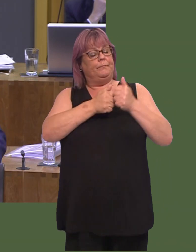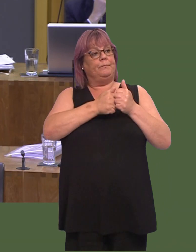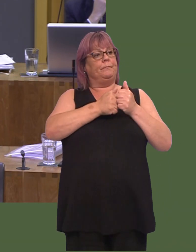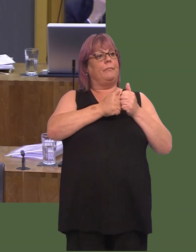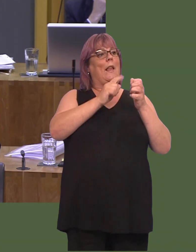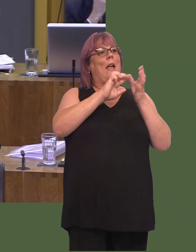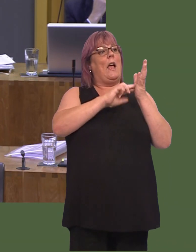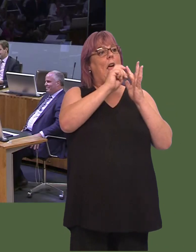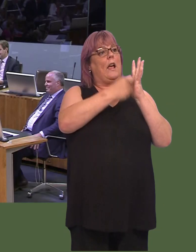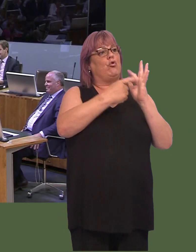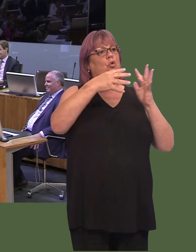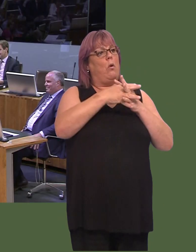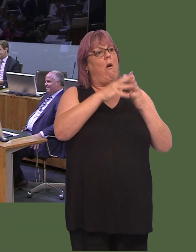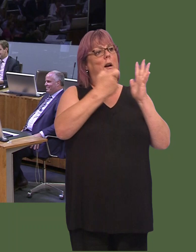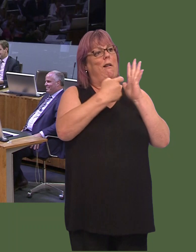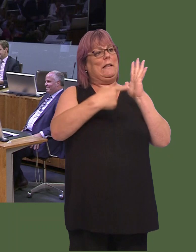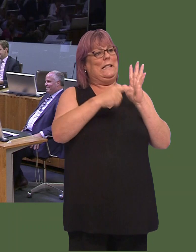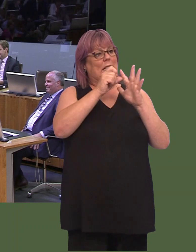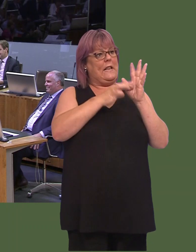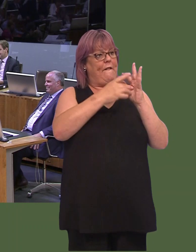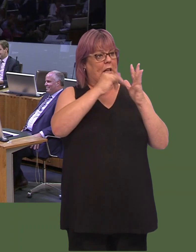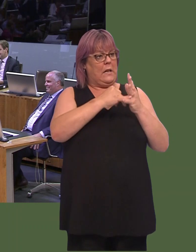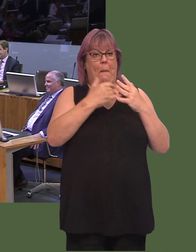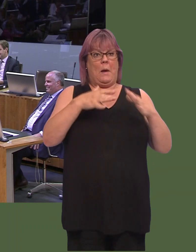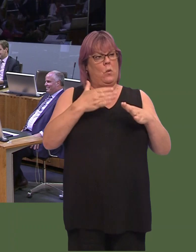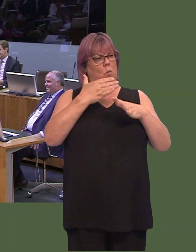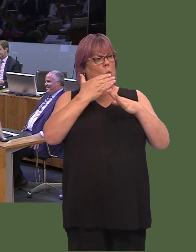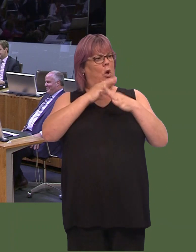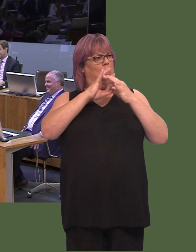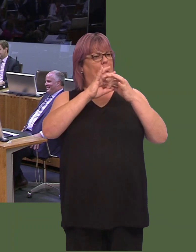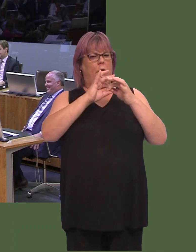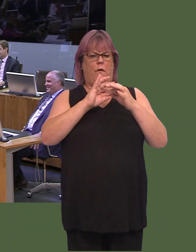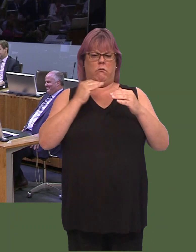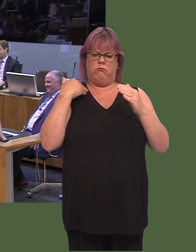with whom I crossed swords for seven years, I think, in this Chamber?